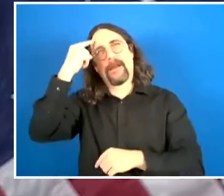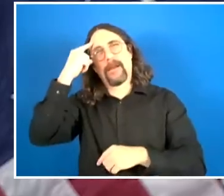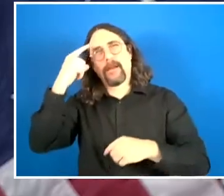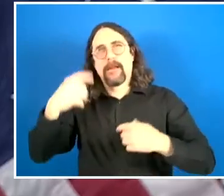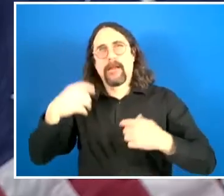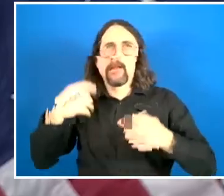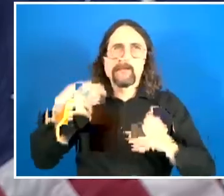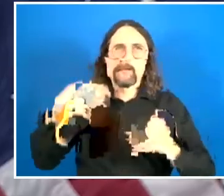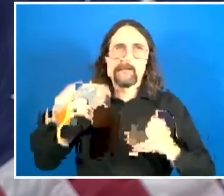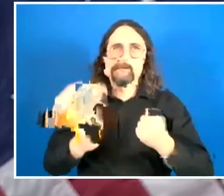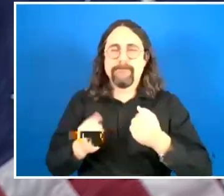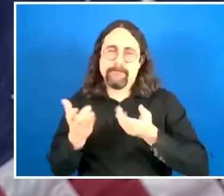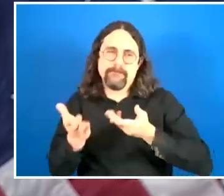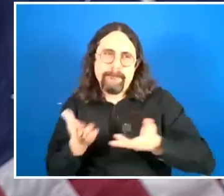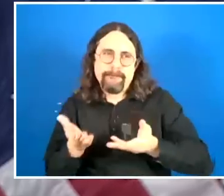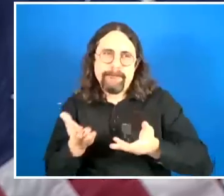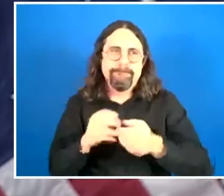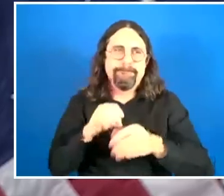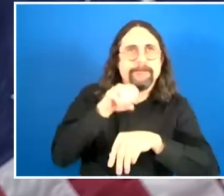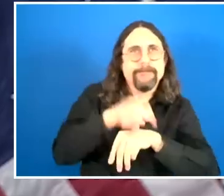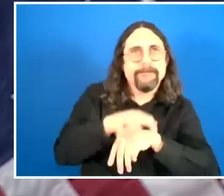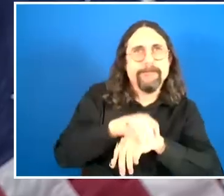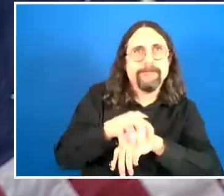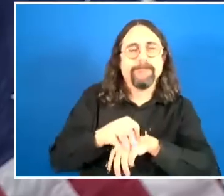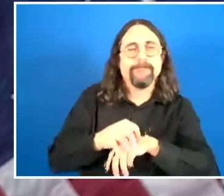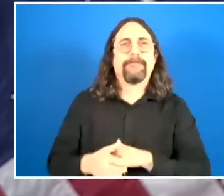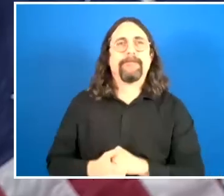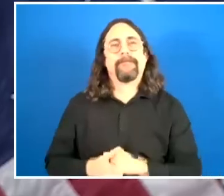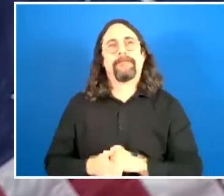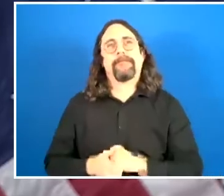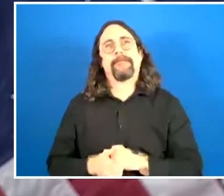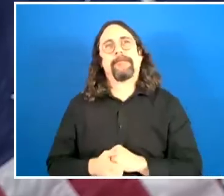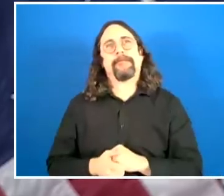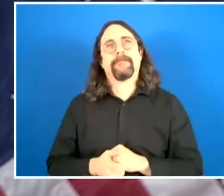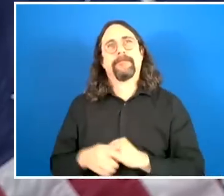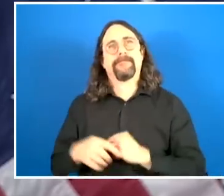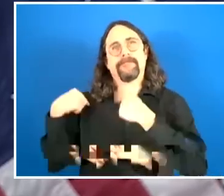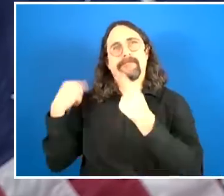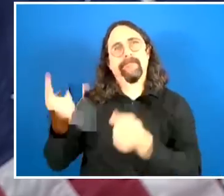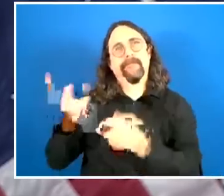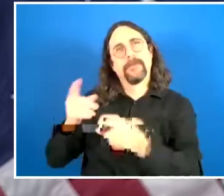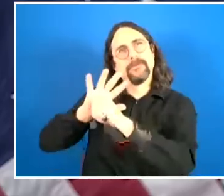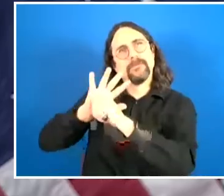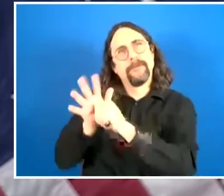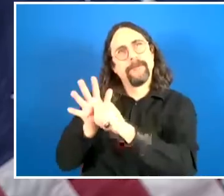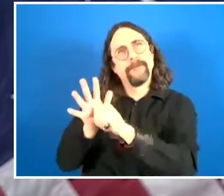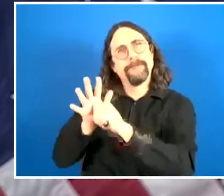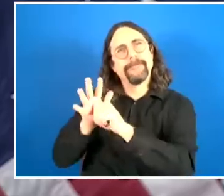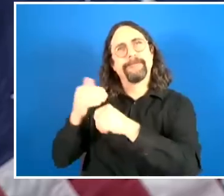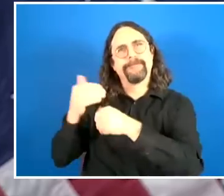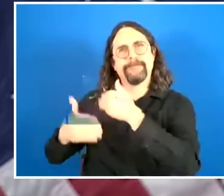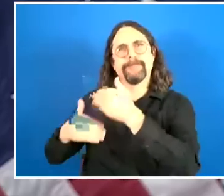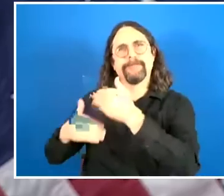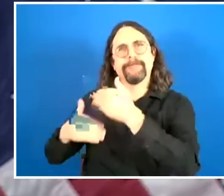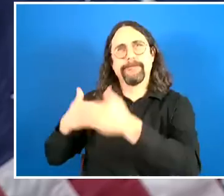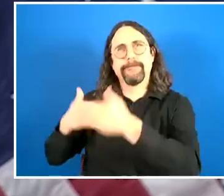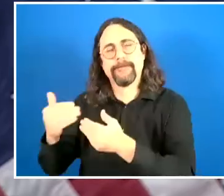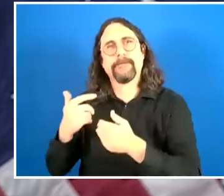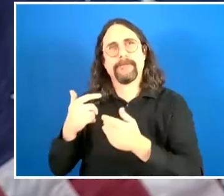EFFORT THAT LLA EDUCATORS DO BUT IT'S GOING TO HAVE TO BE EENV GREATER NOW TO RAI USEP THEIR SELF-ESTEEM F OR